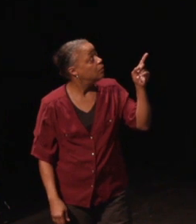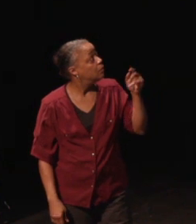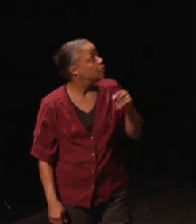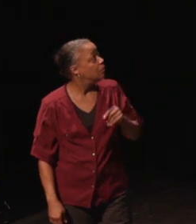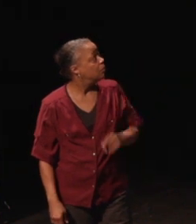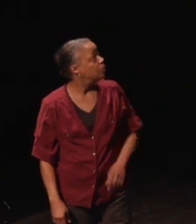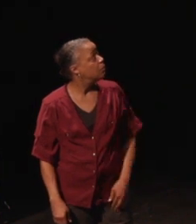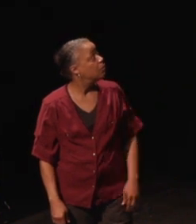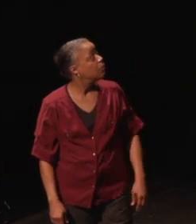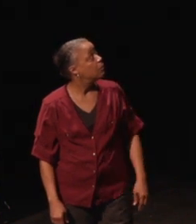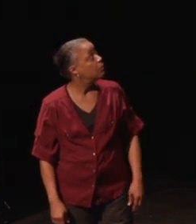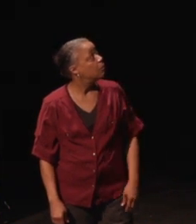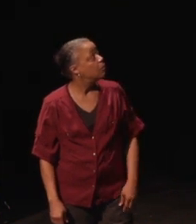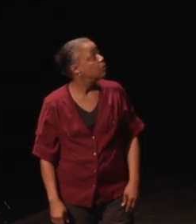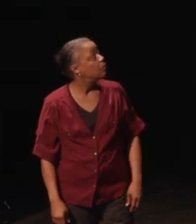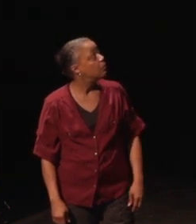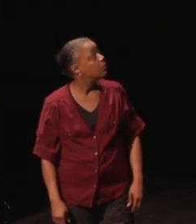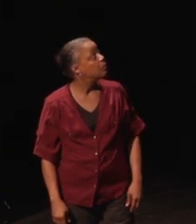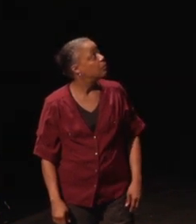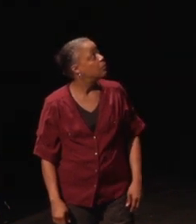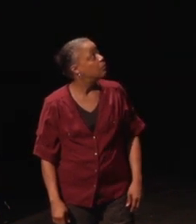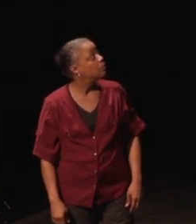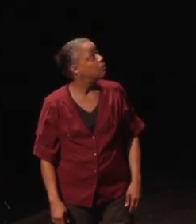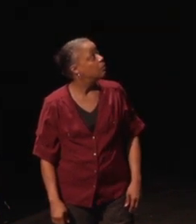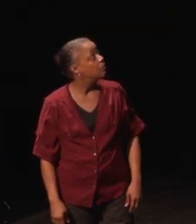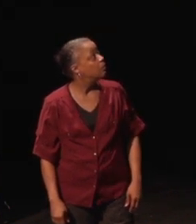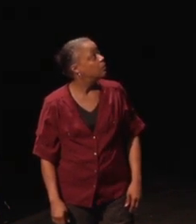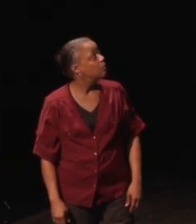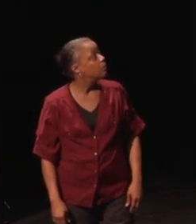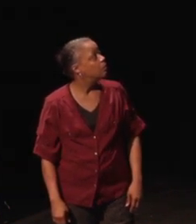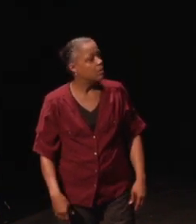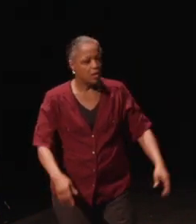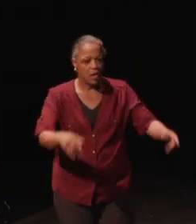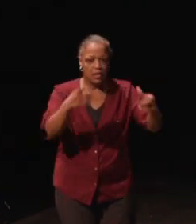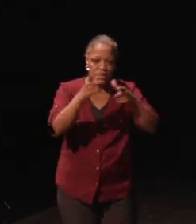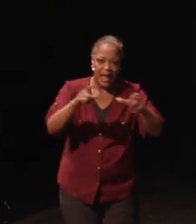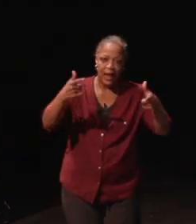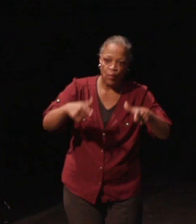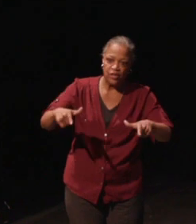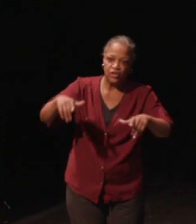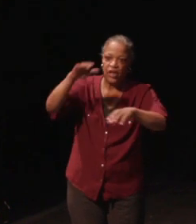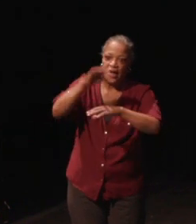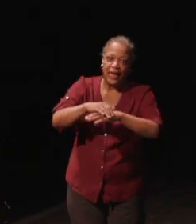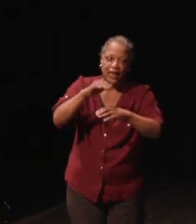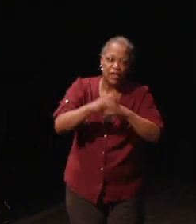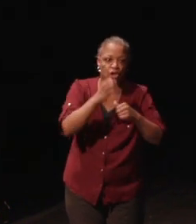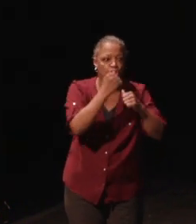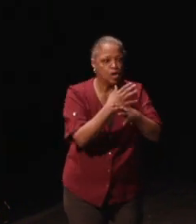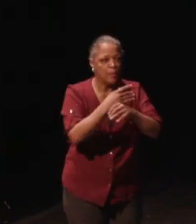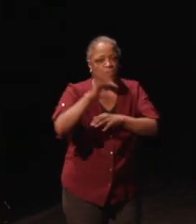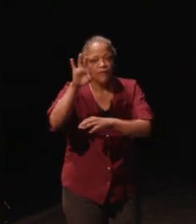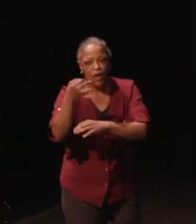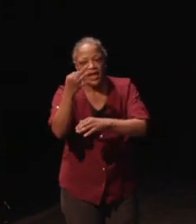Language; English, German, French, Spanish, Japanese, Korean, Portuguese,